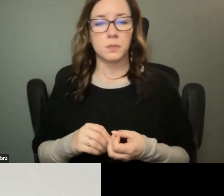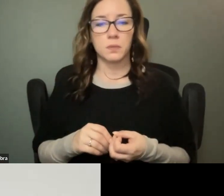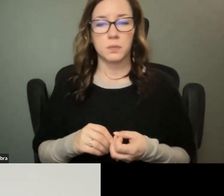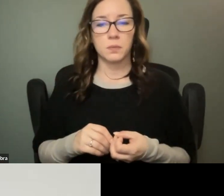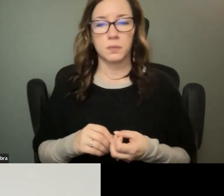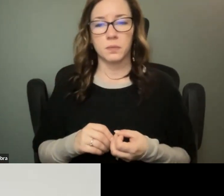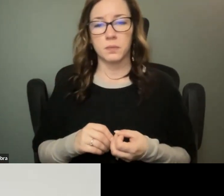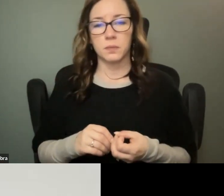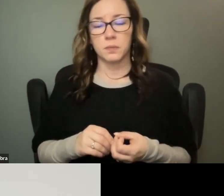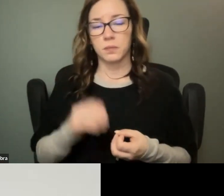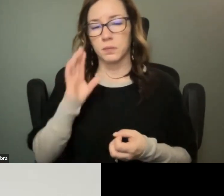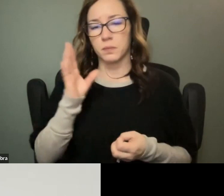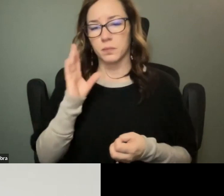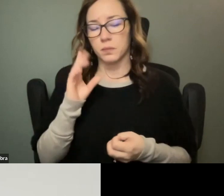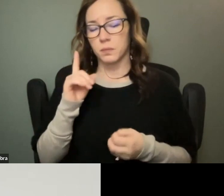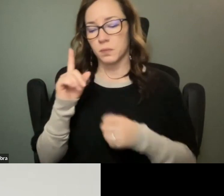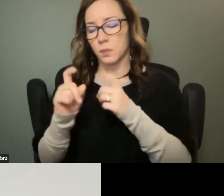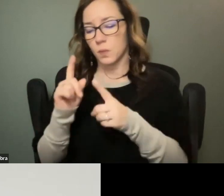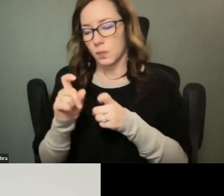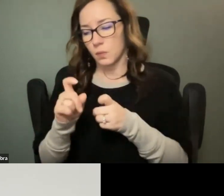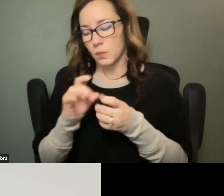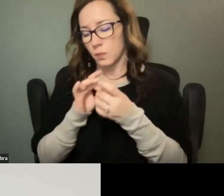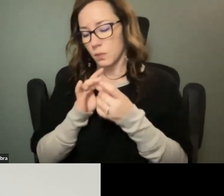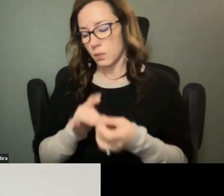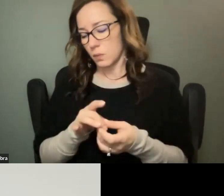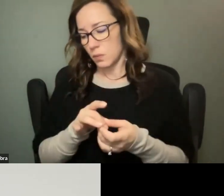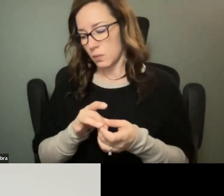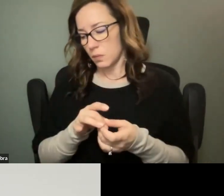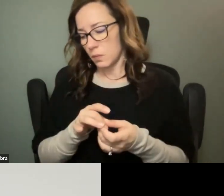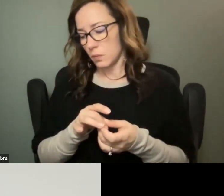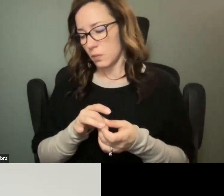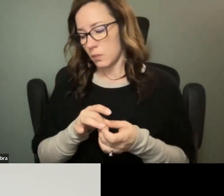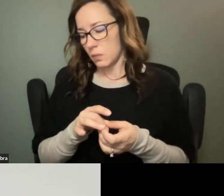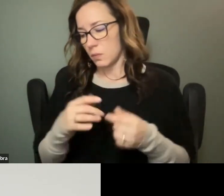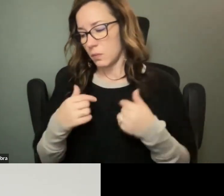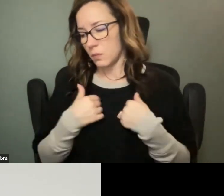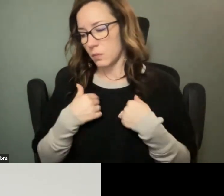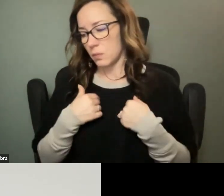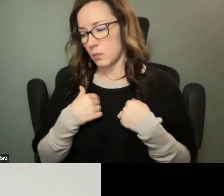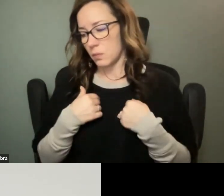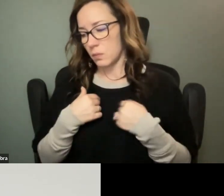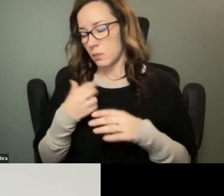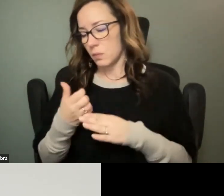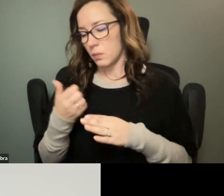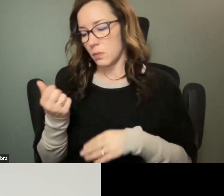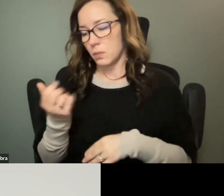well this question is related now